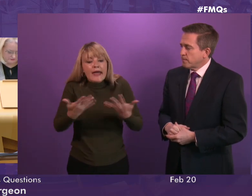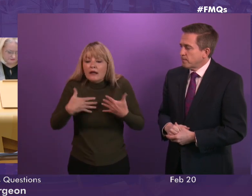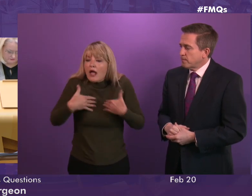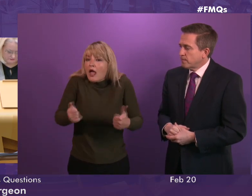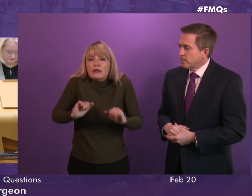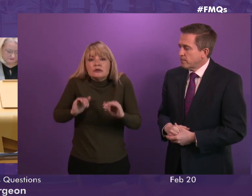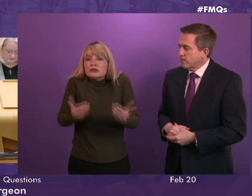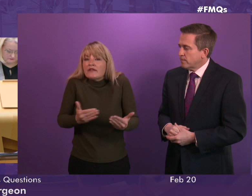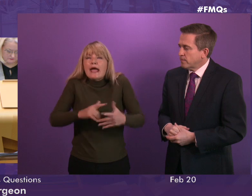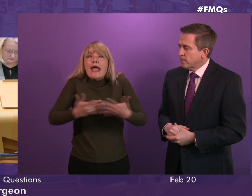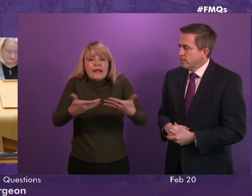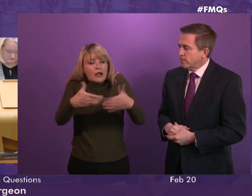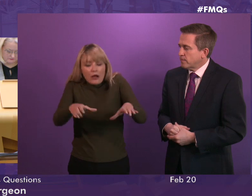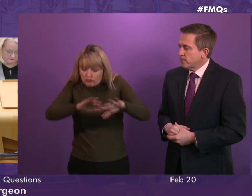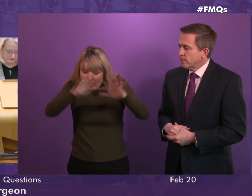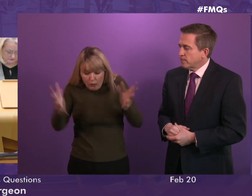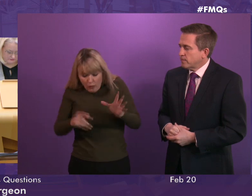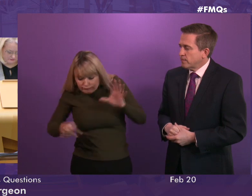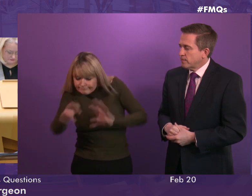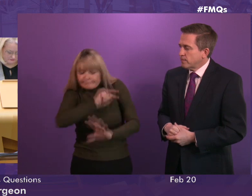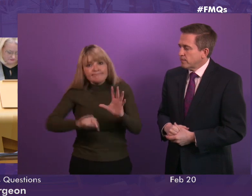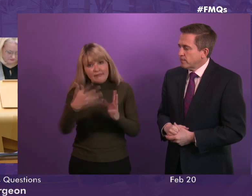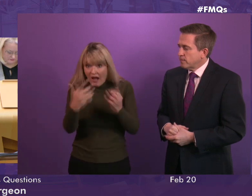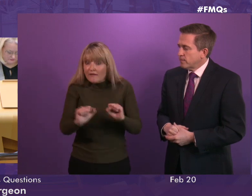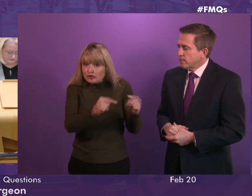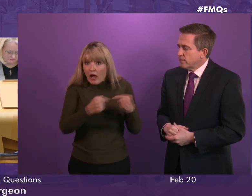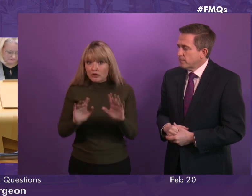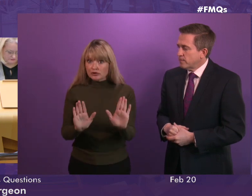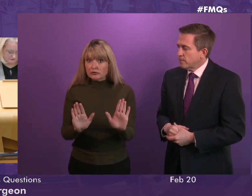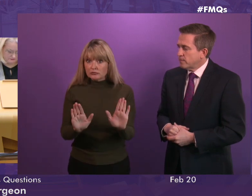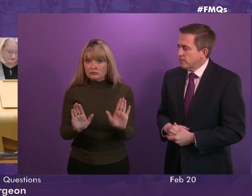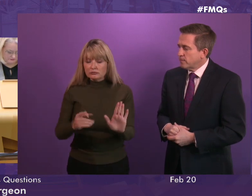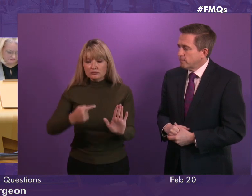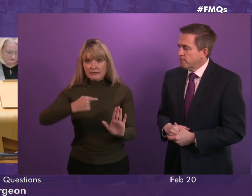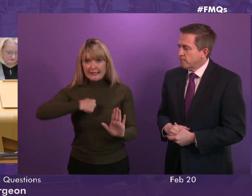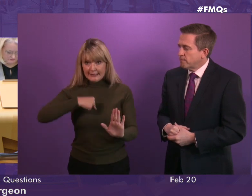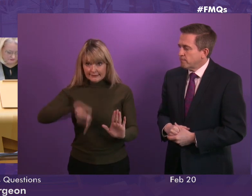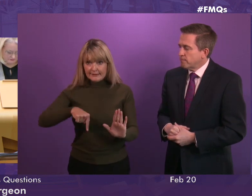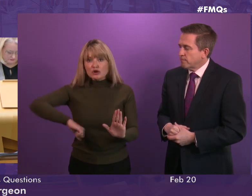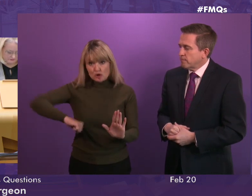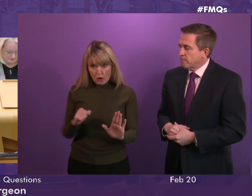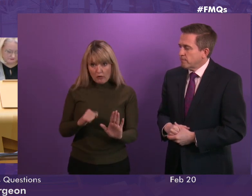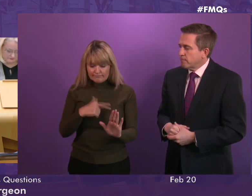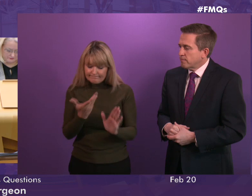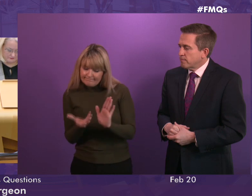virtually every country in the world. We are putting record sums of money into our national